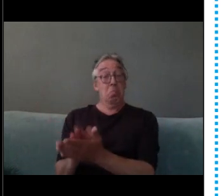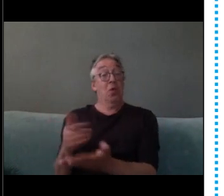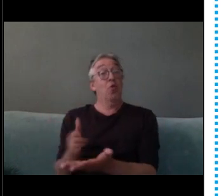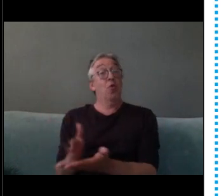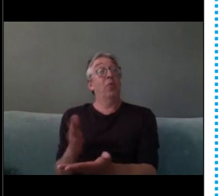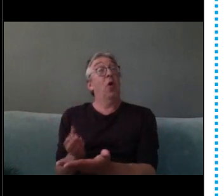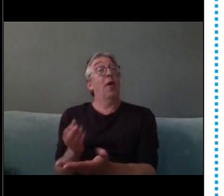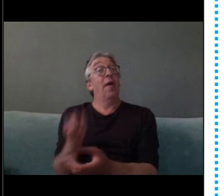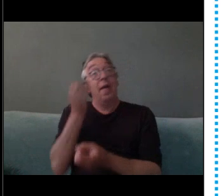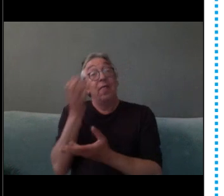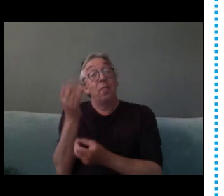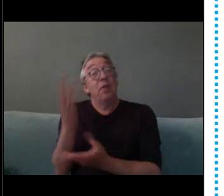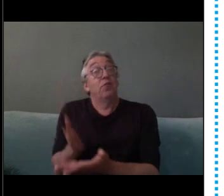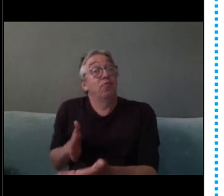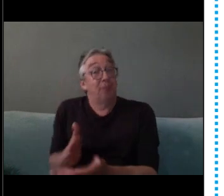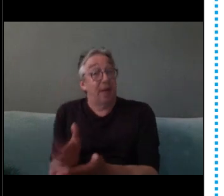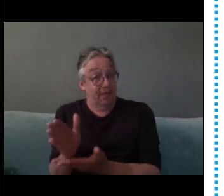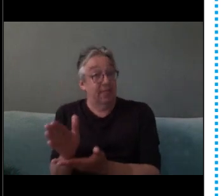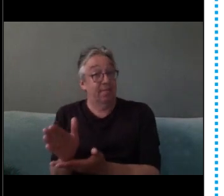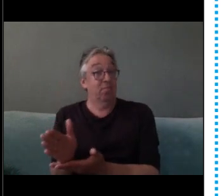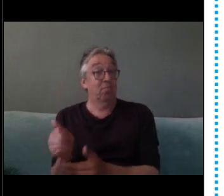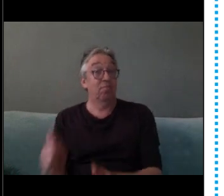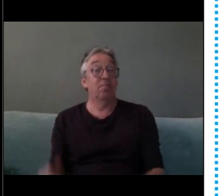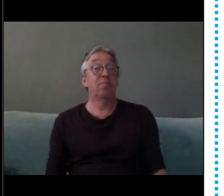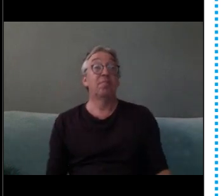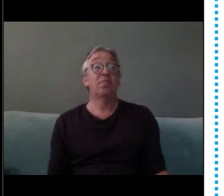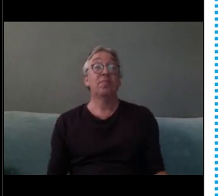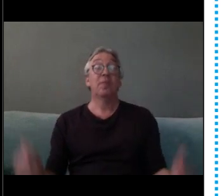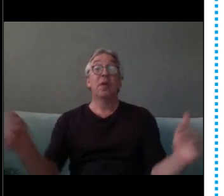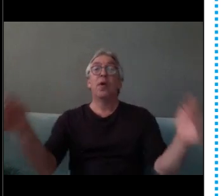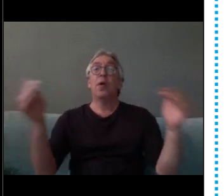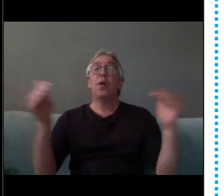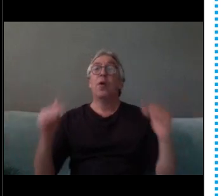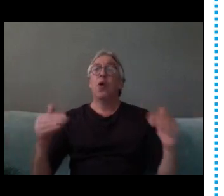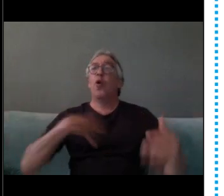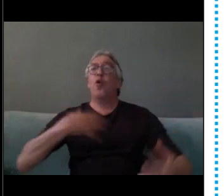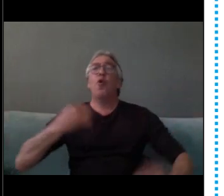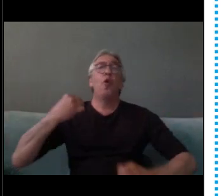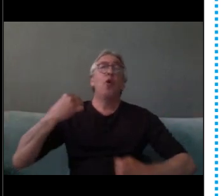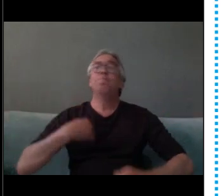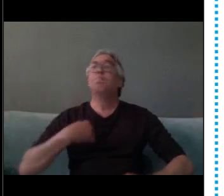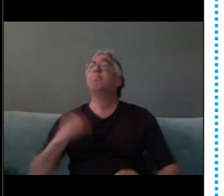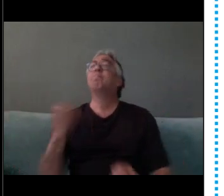Now provisions on how to make complaints and how the mechanisms work.